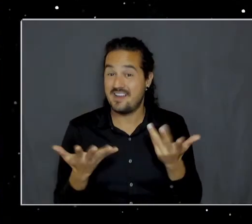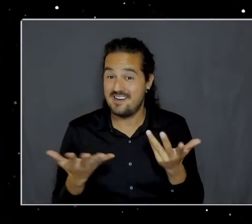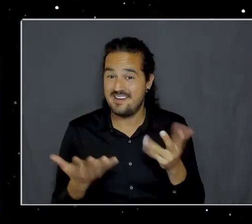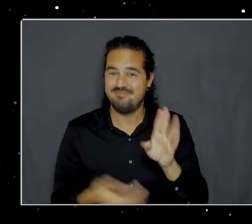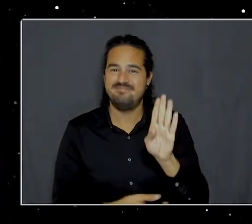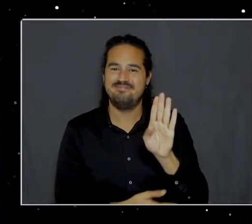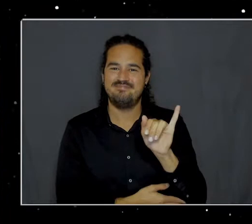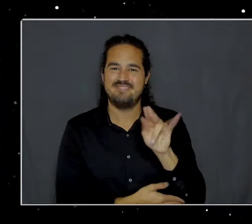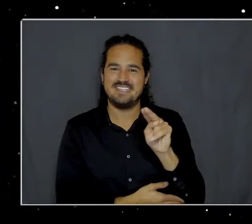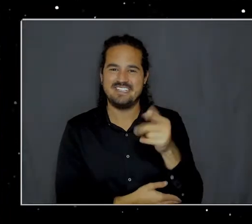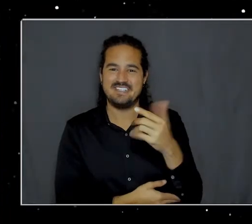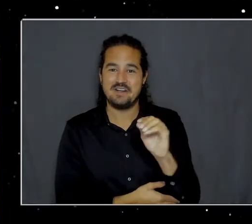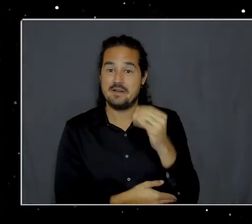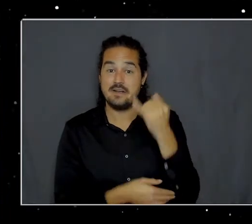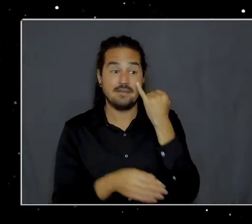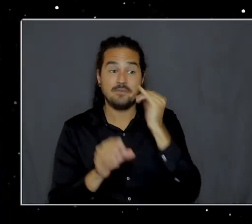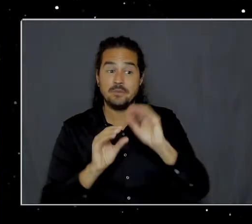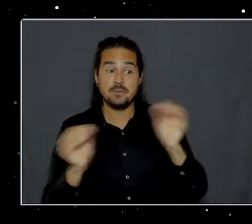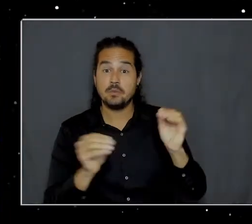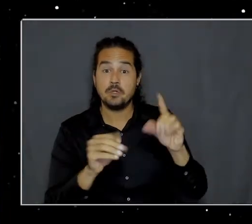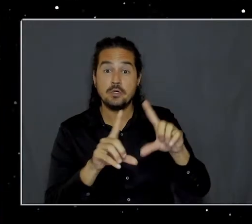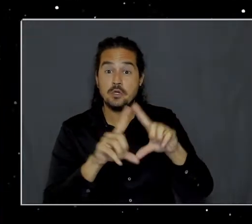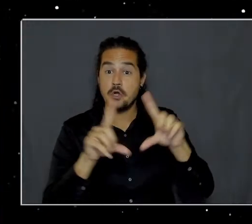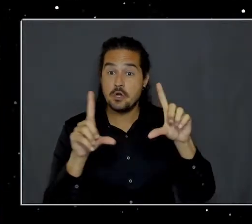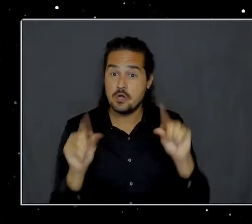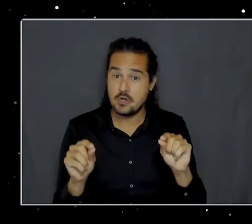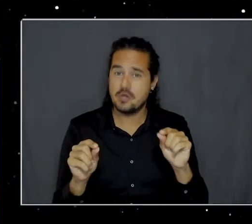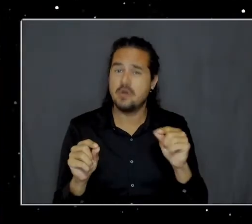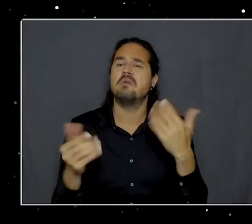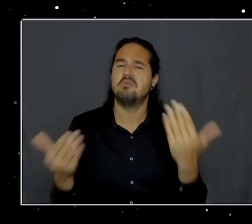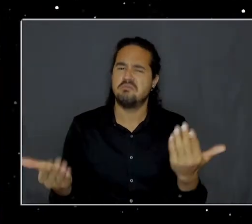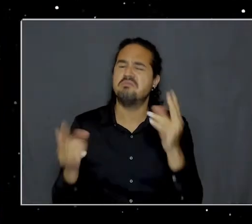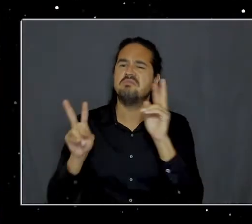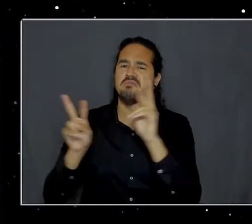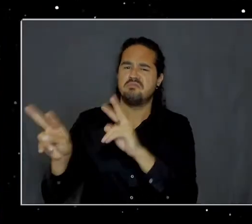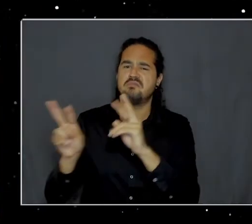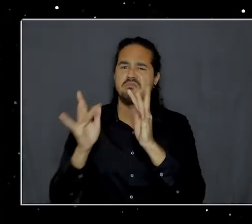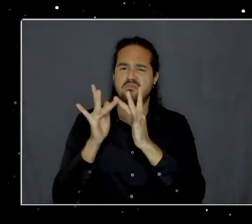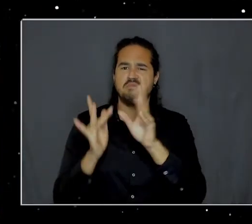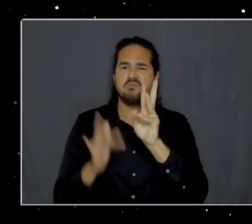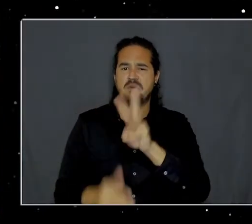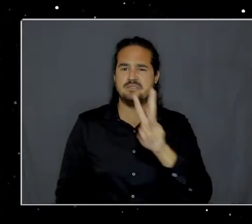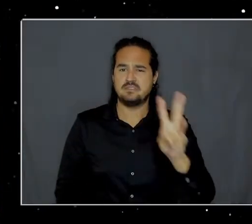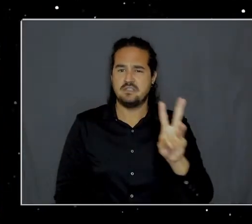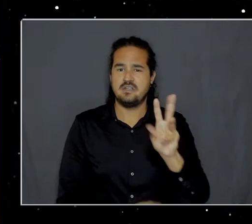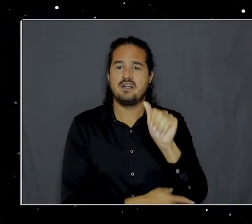CARD YET FOR TONIGHT'S FESTIVITIES, YOU CAN GO PLAY